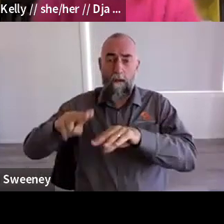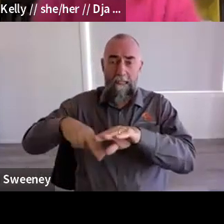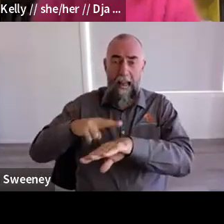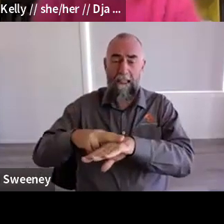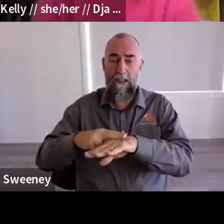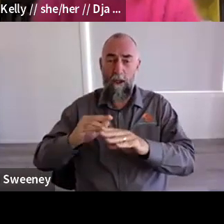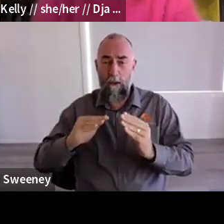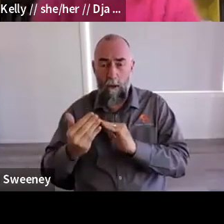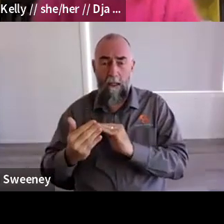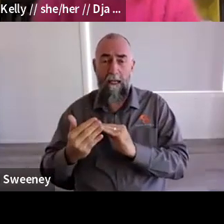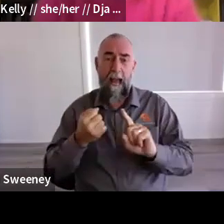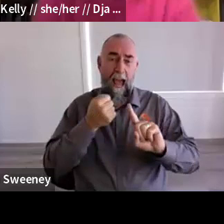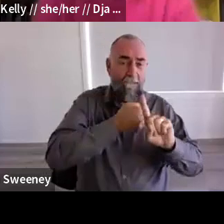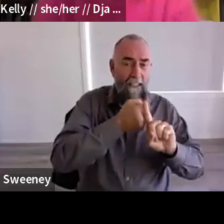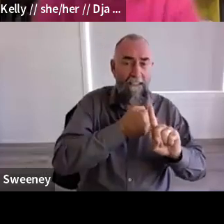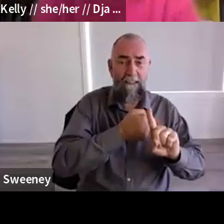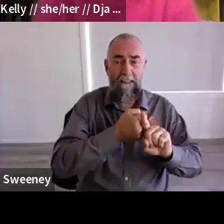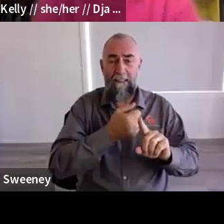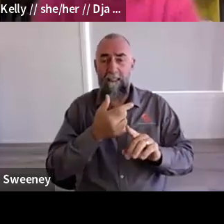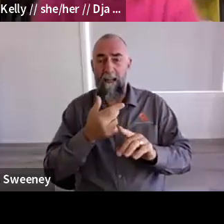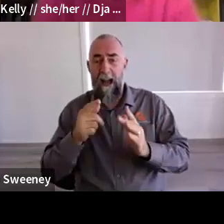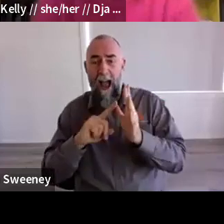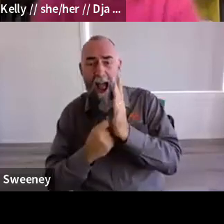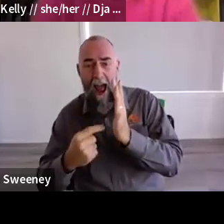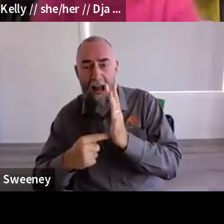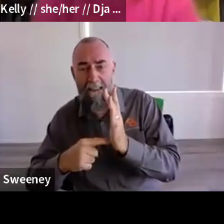after almost 30 years of partnership. That was tireless, tireless work from